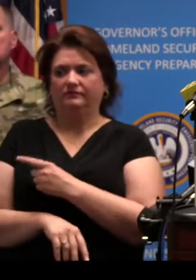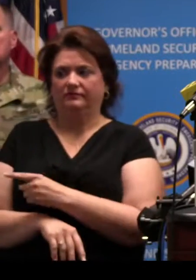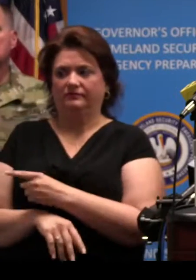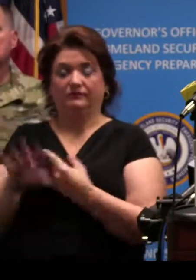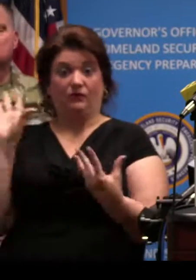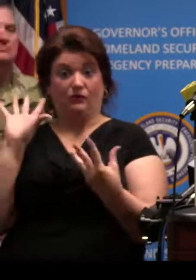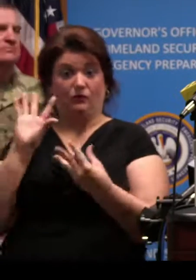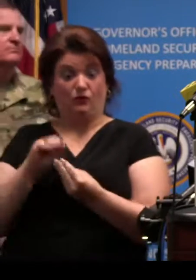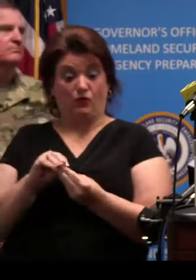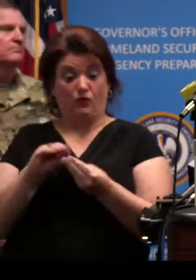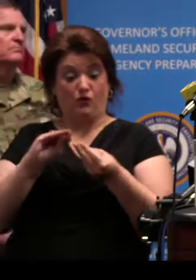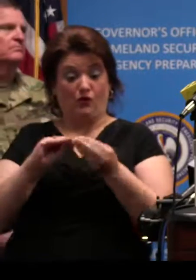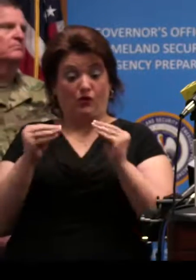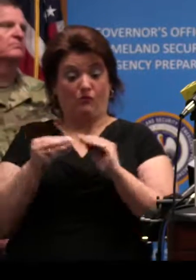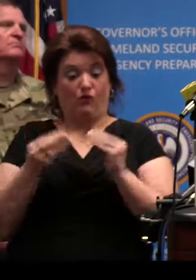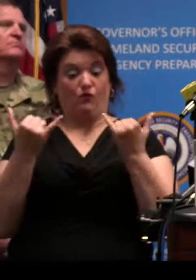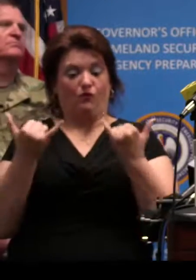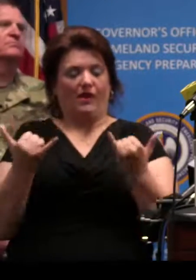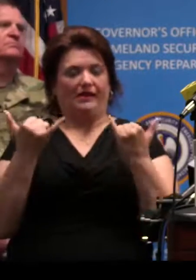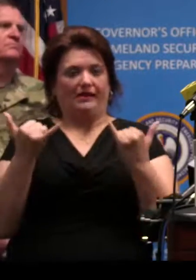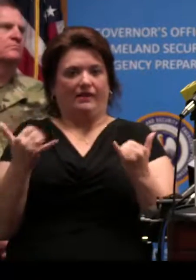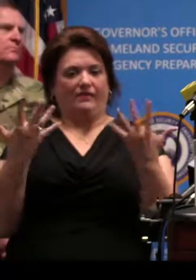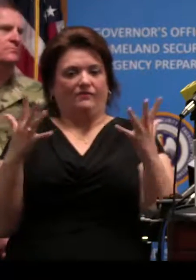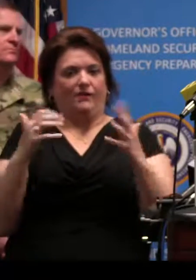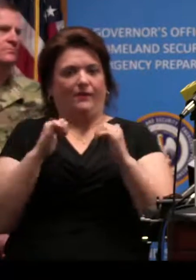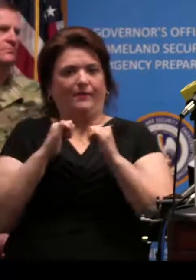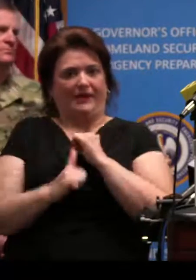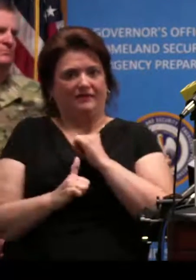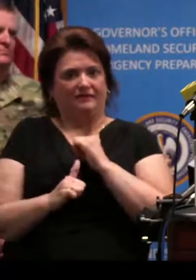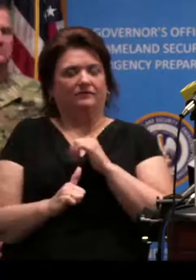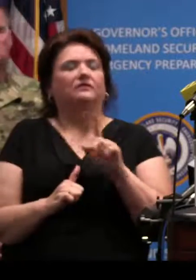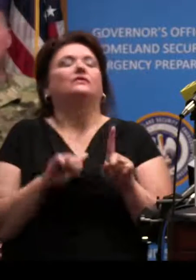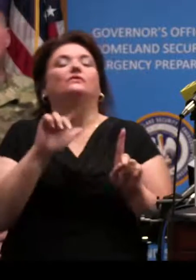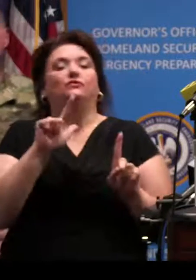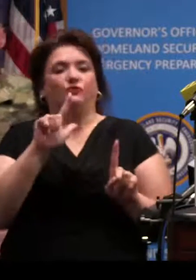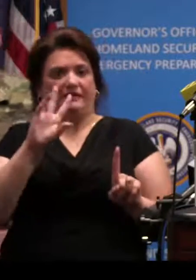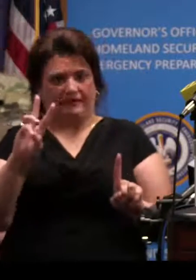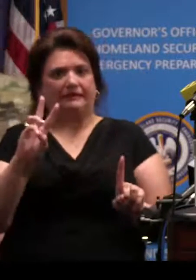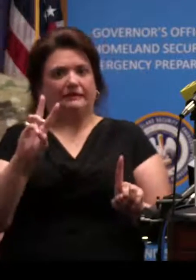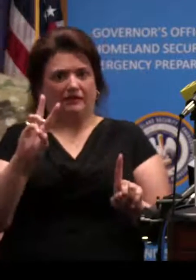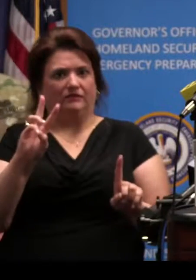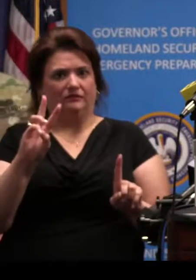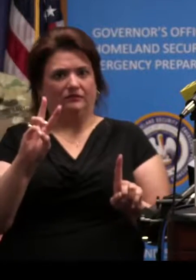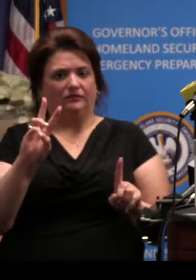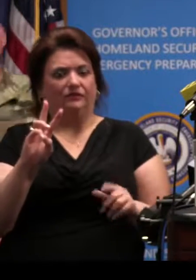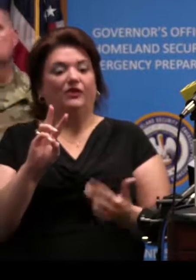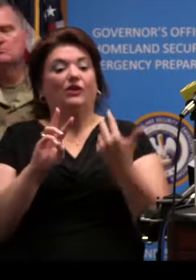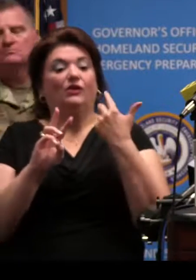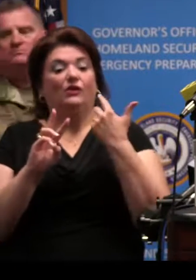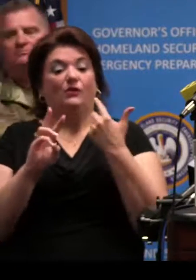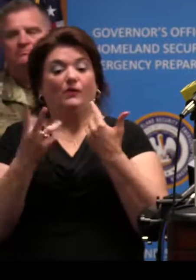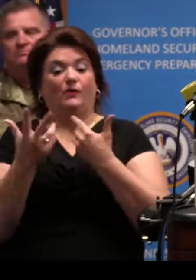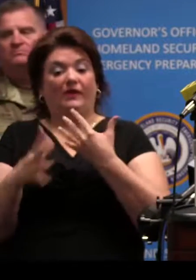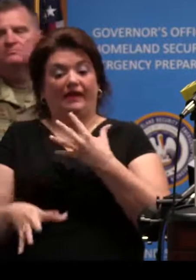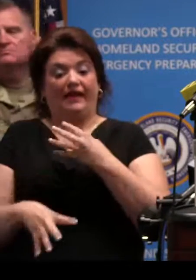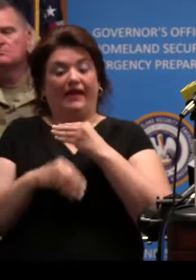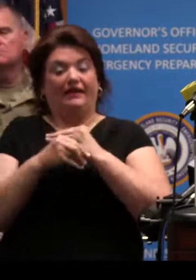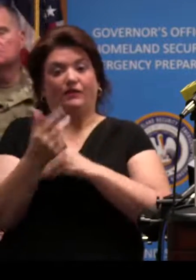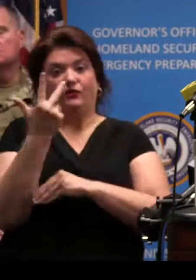we have three that were included last night based on a recommendation that I